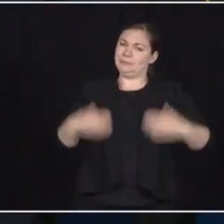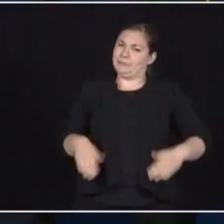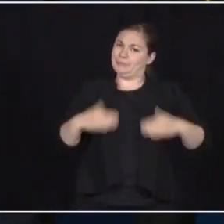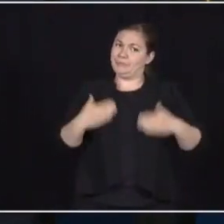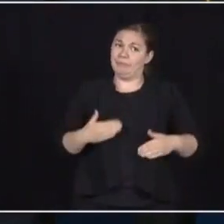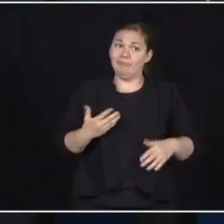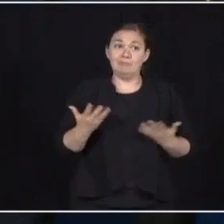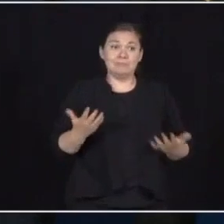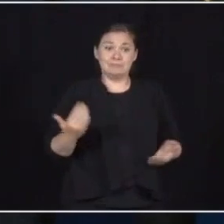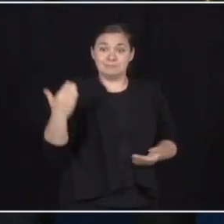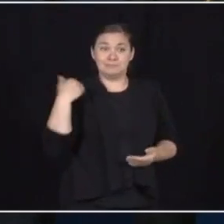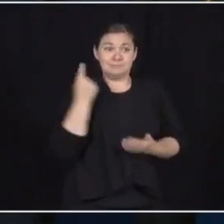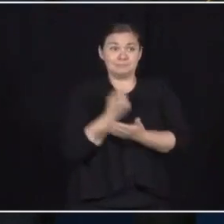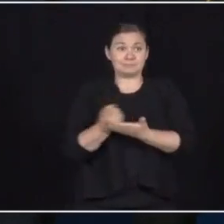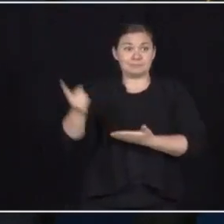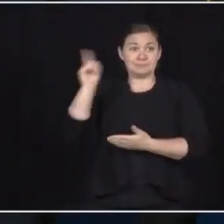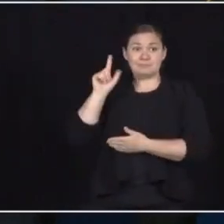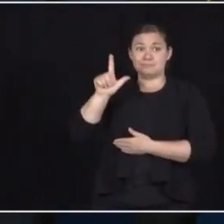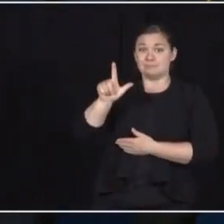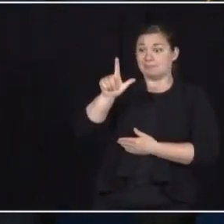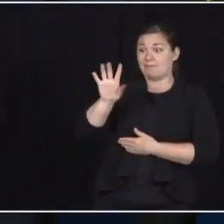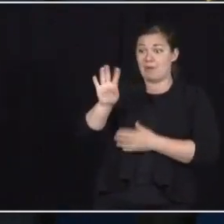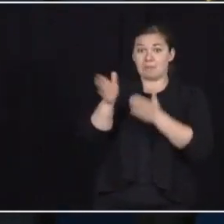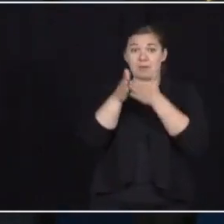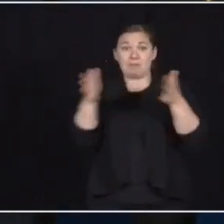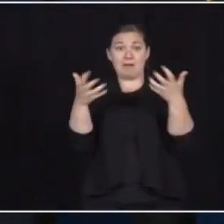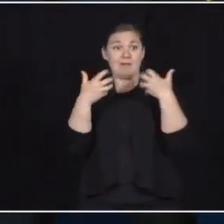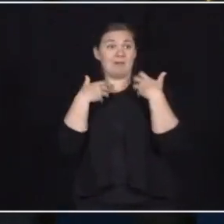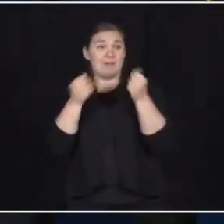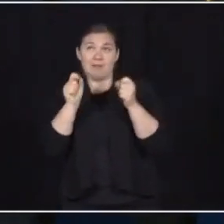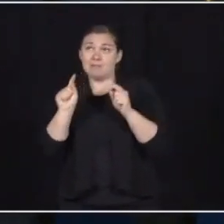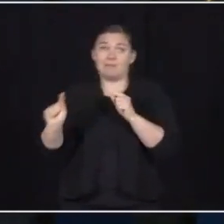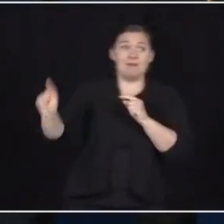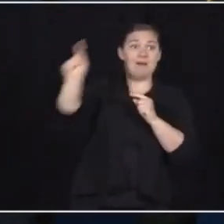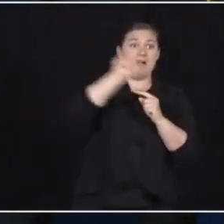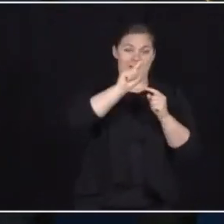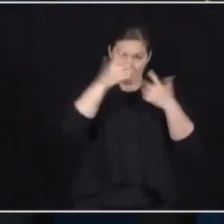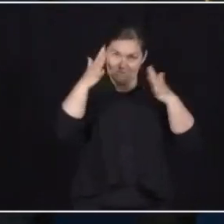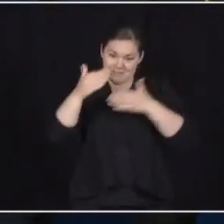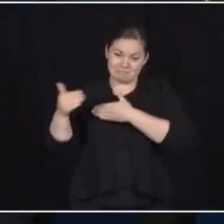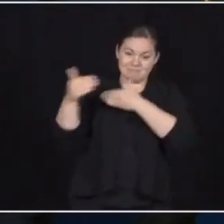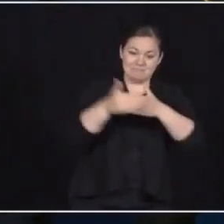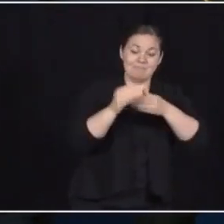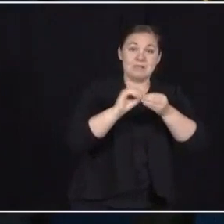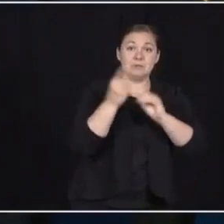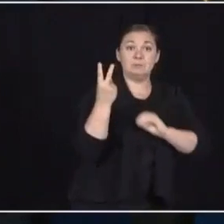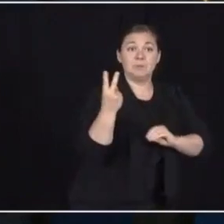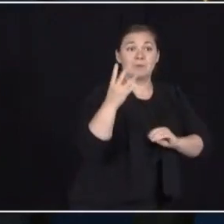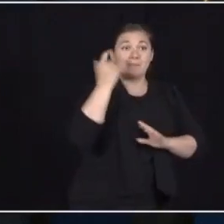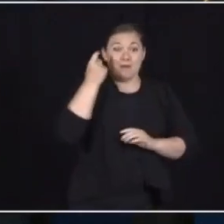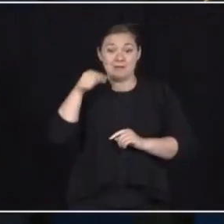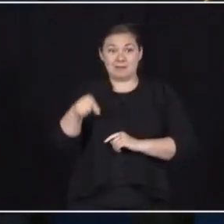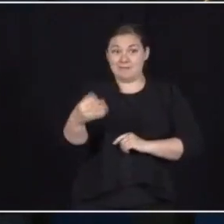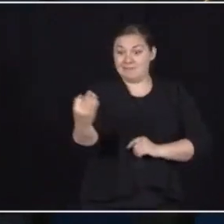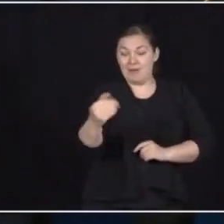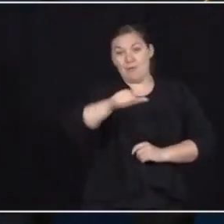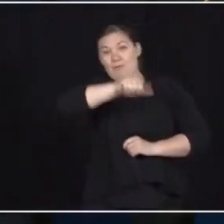stage II. This Friday as he heard today, another seven will take that important step.